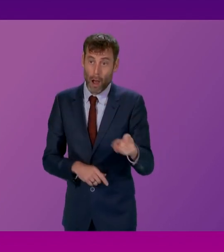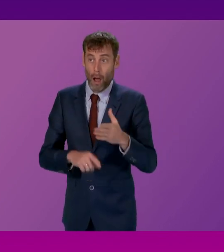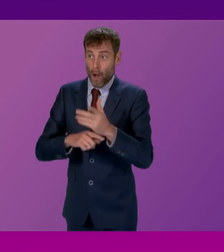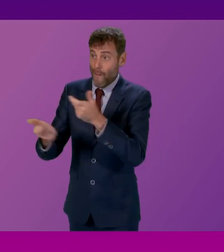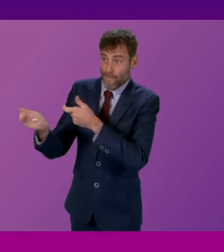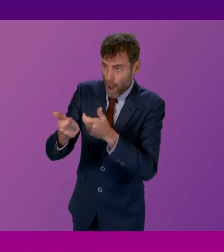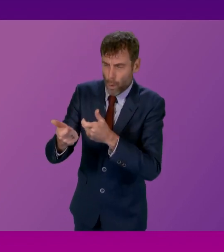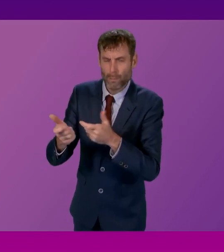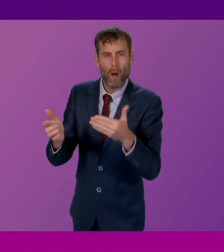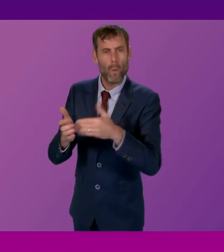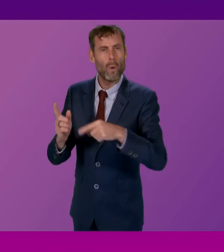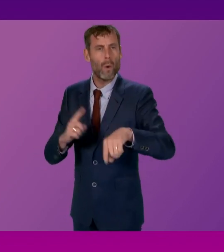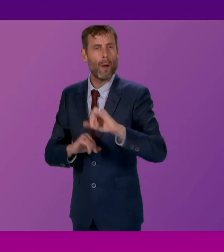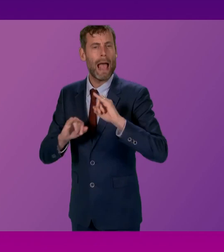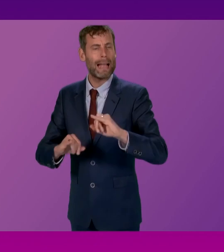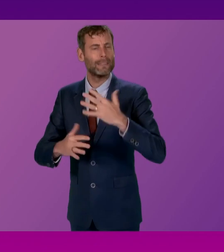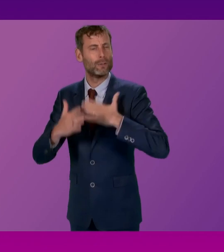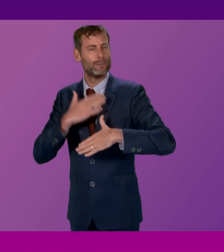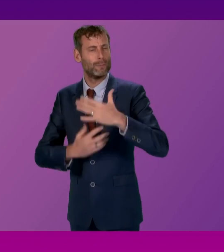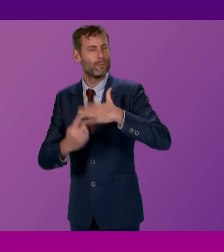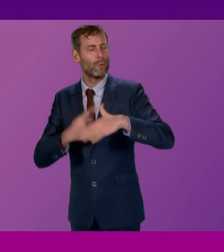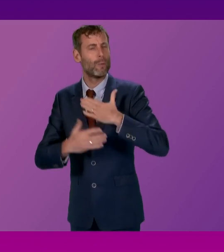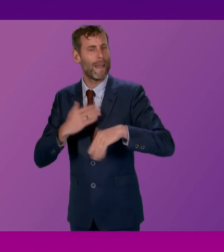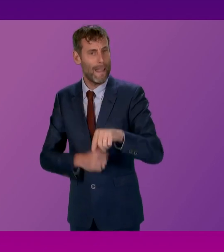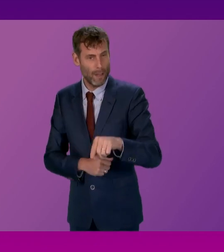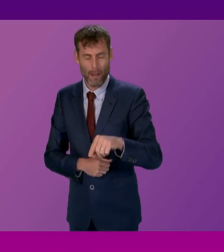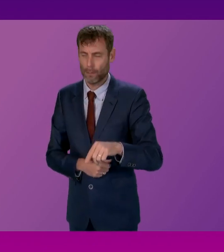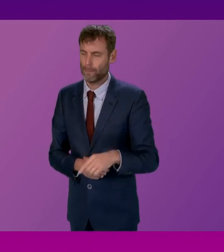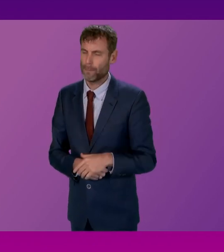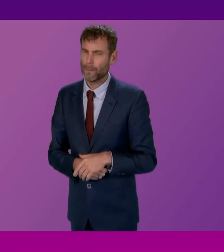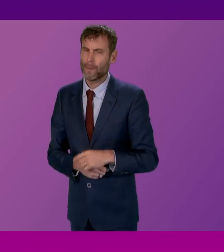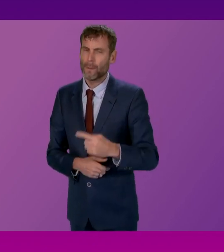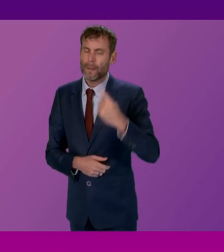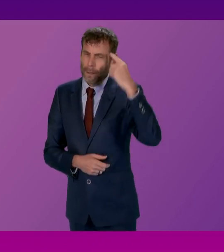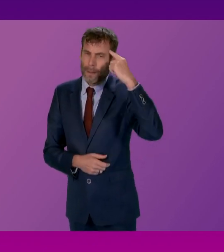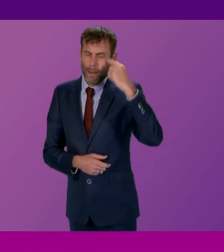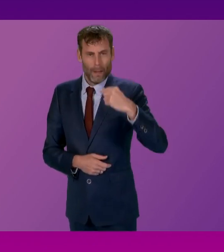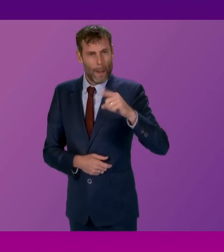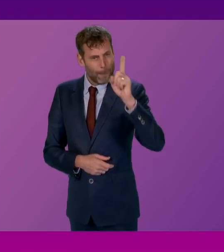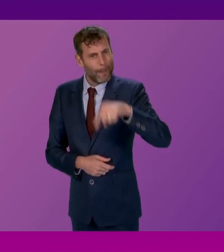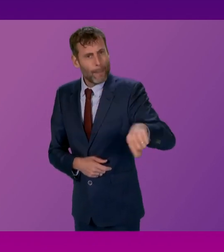Does the First Minister agree that the public can do a real service for our emergency services